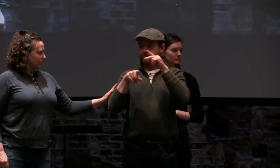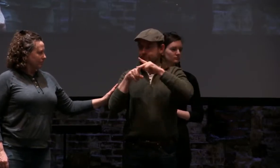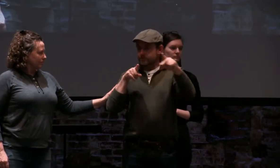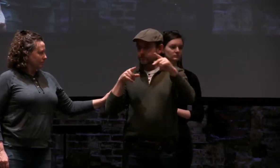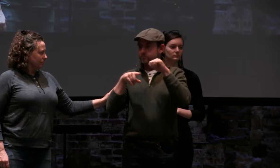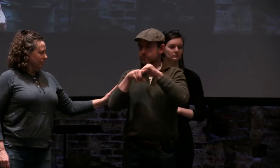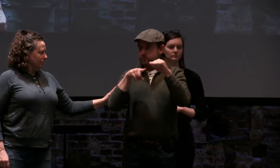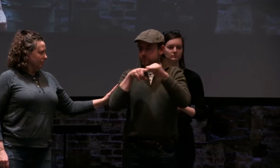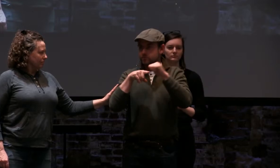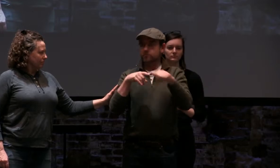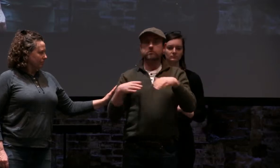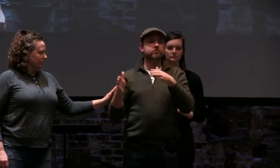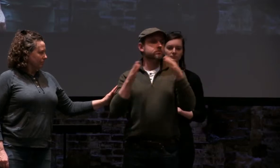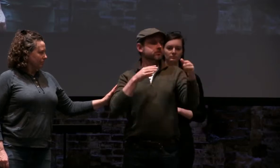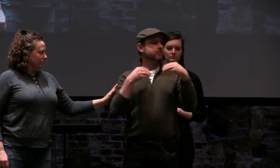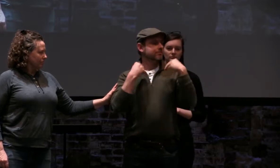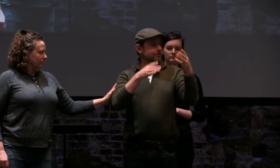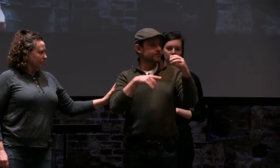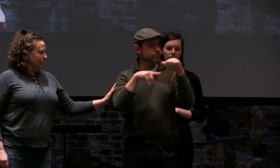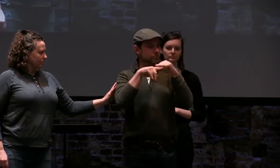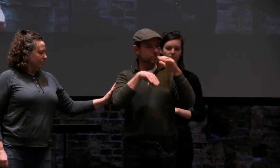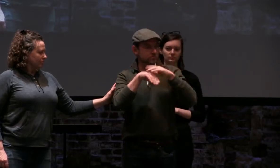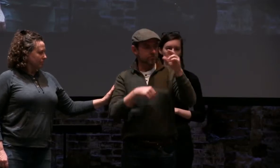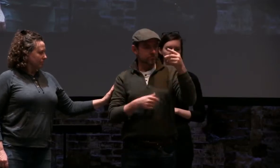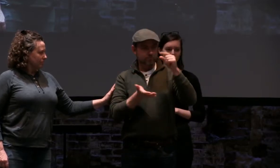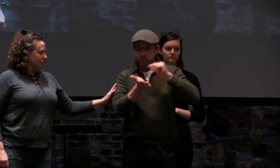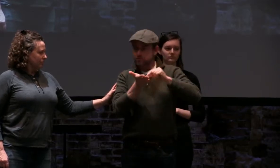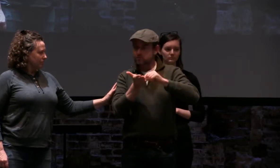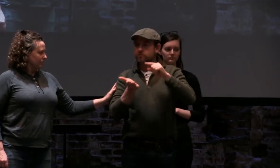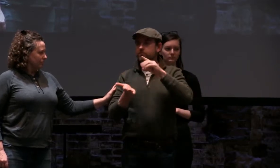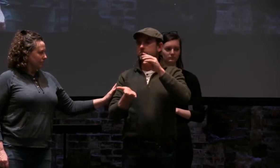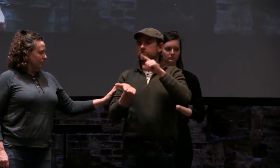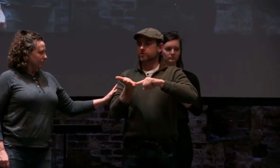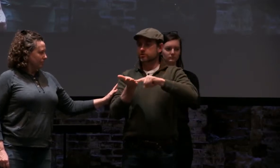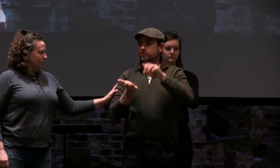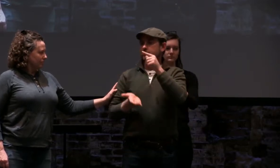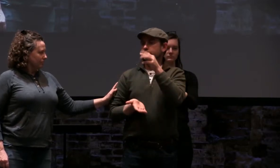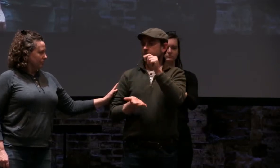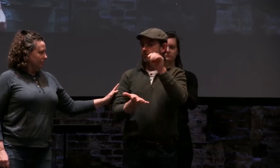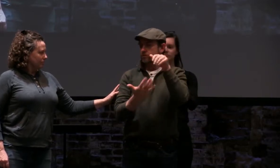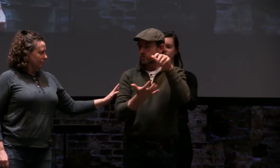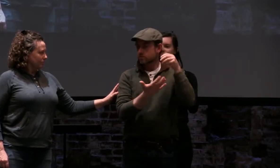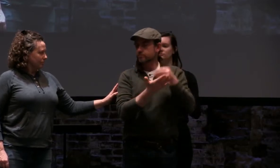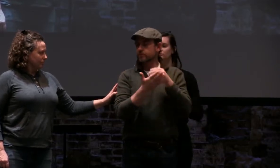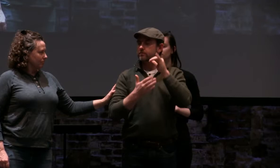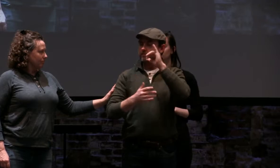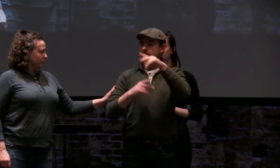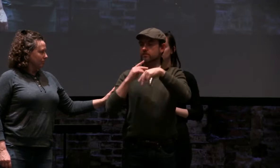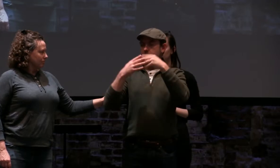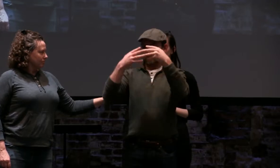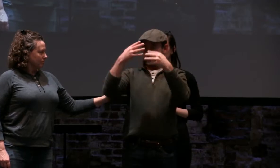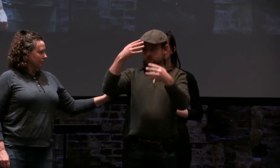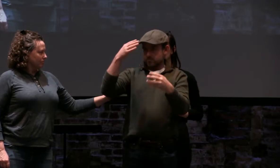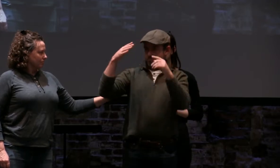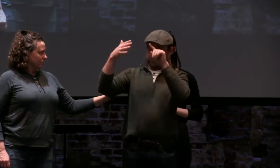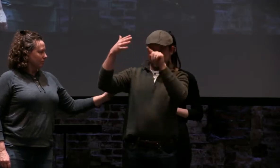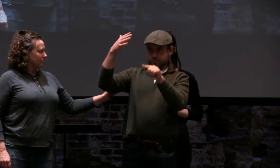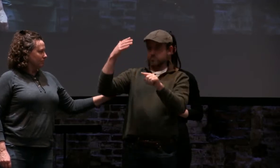to create something for people at all levels, children, professional artists, funders, the entire gamut.